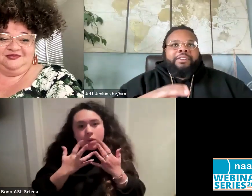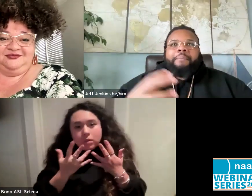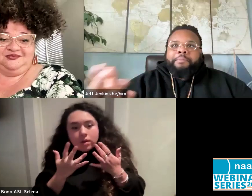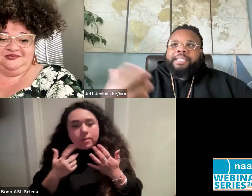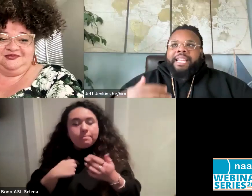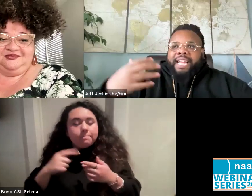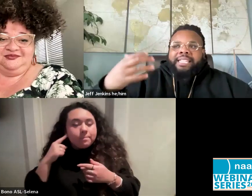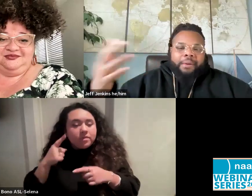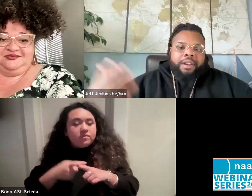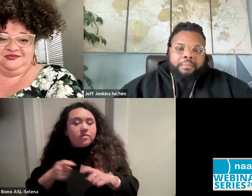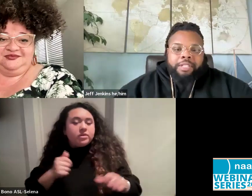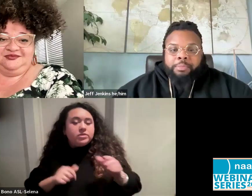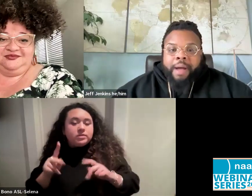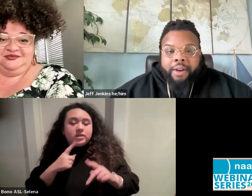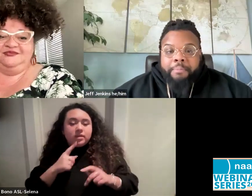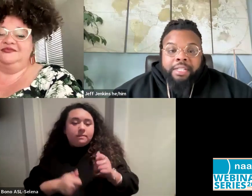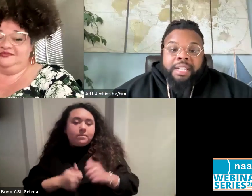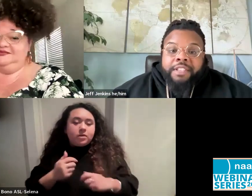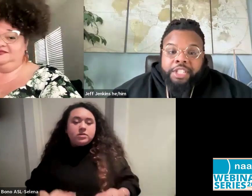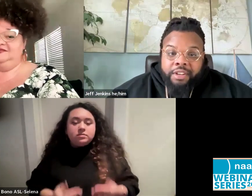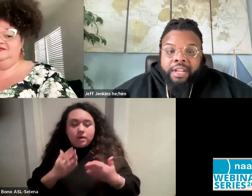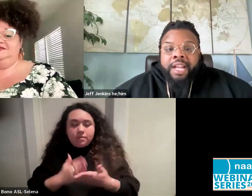So that people say that that's like one of the most inspiring parts of the show.